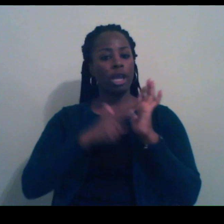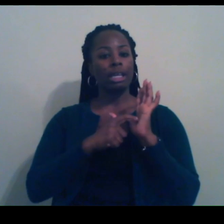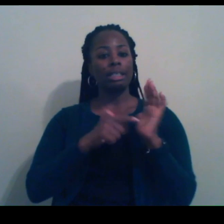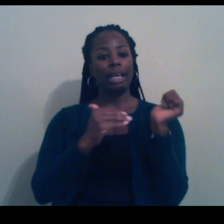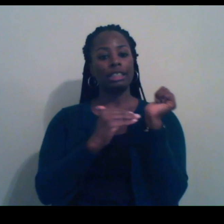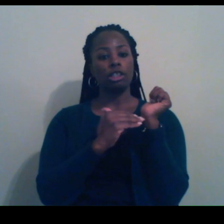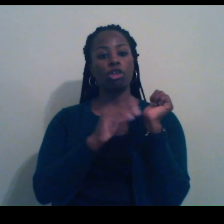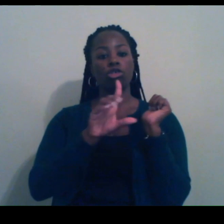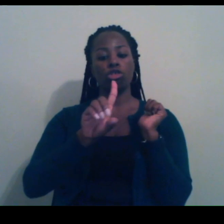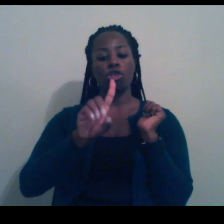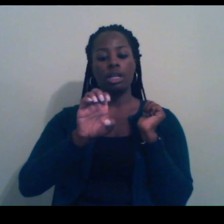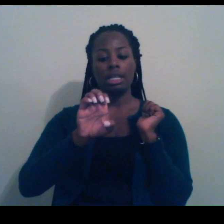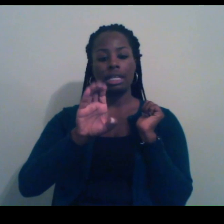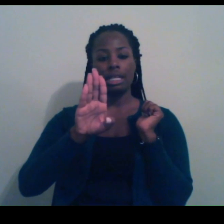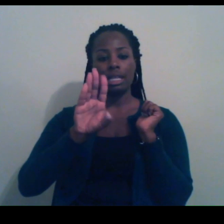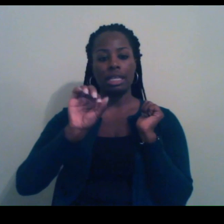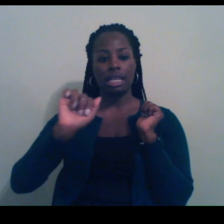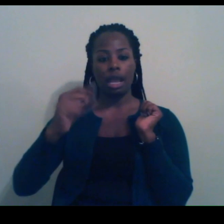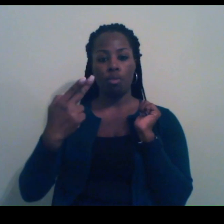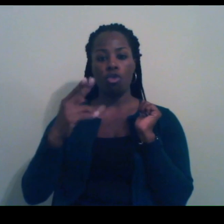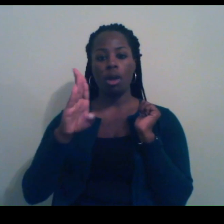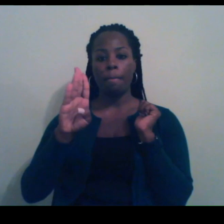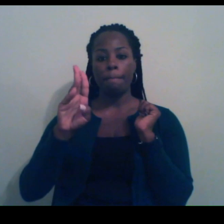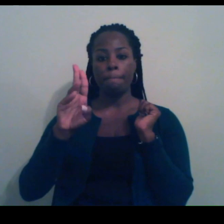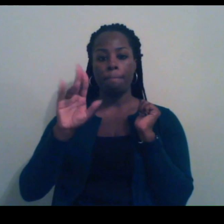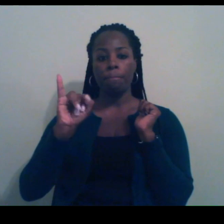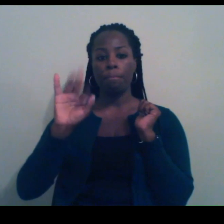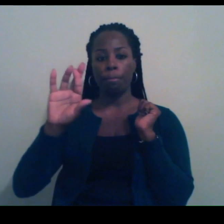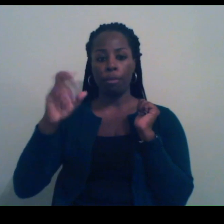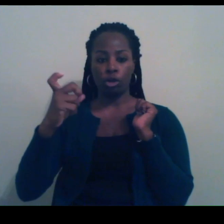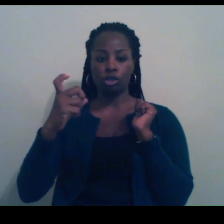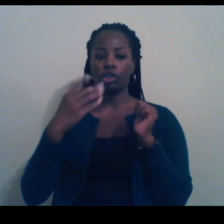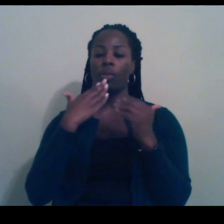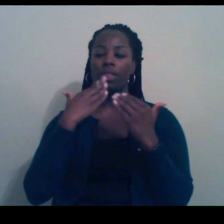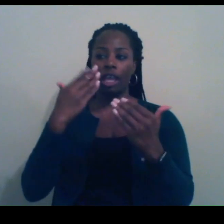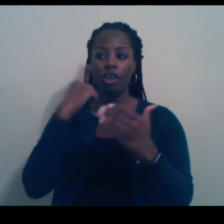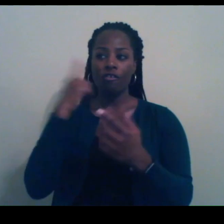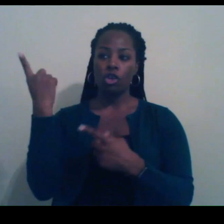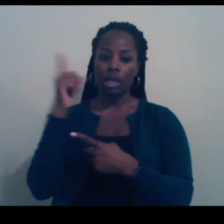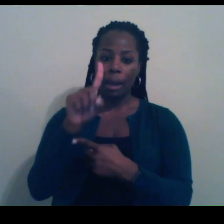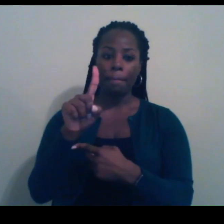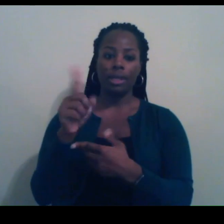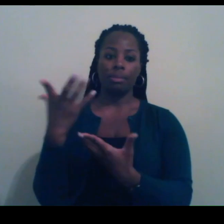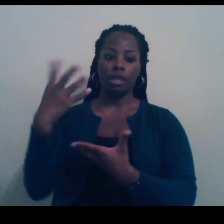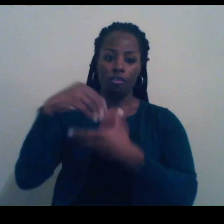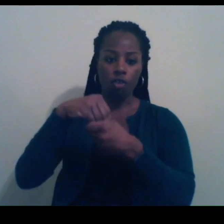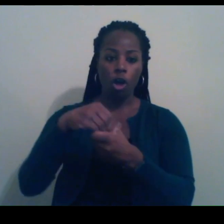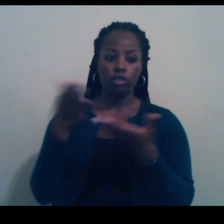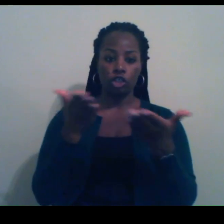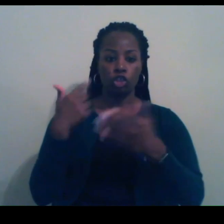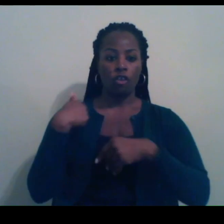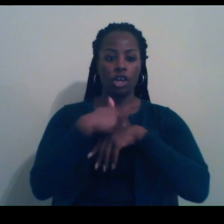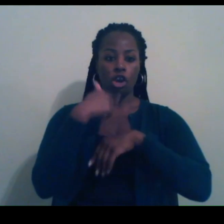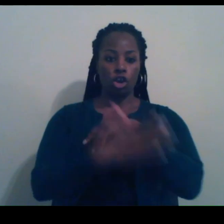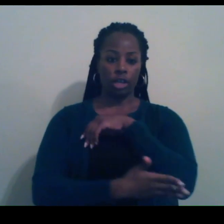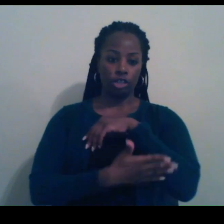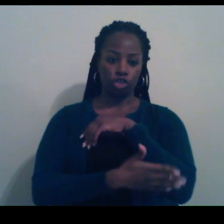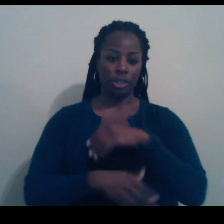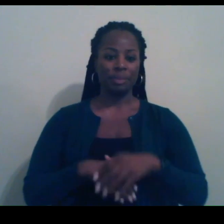introductory and welcome remarks and thank you for stepping up one more time to serve our country thank you - thank you Mr. Vice President it's a pleasure to be